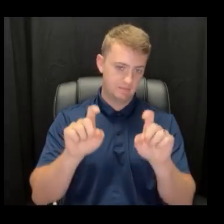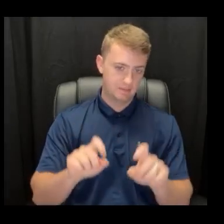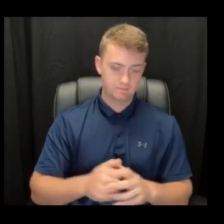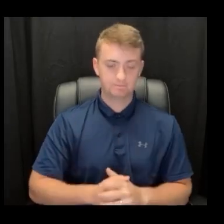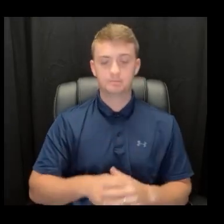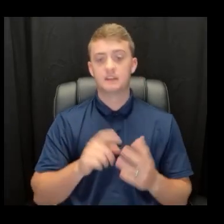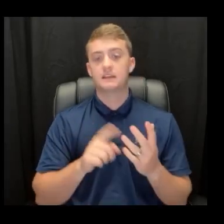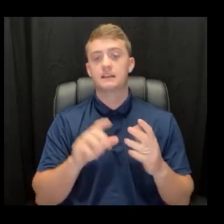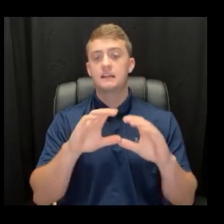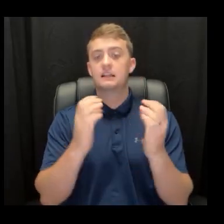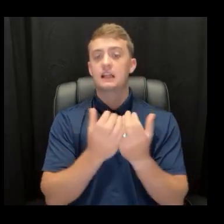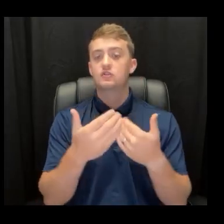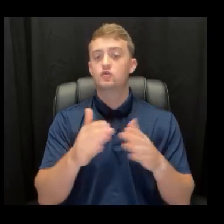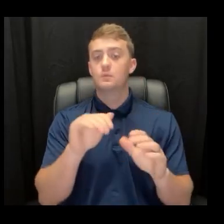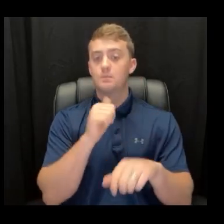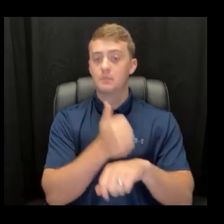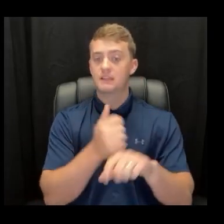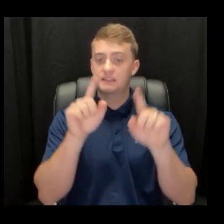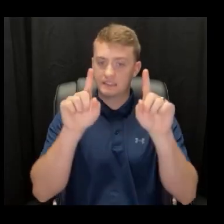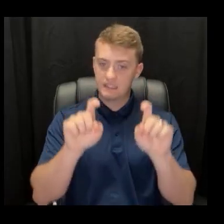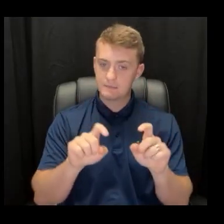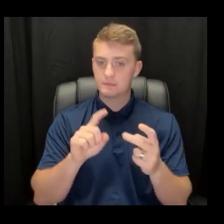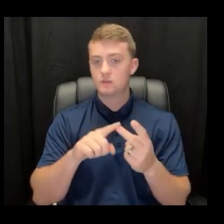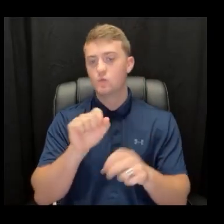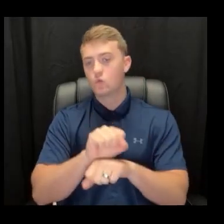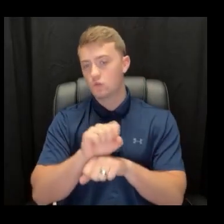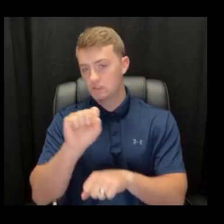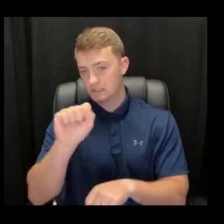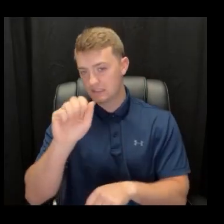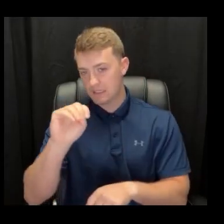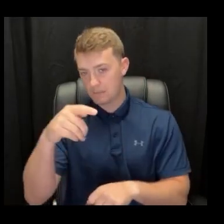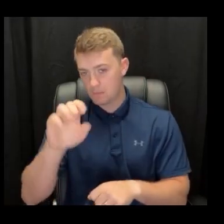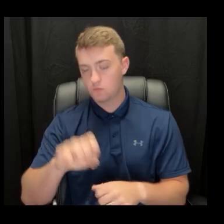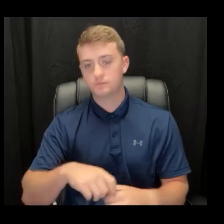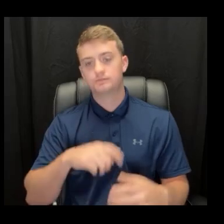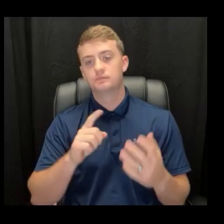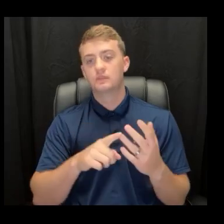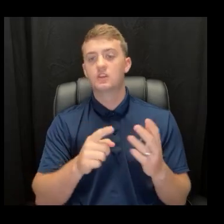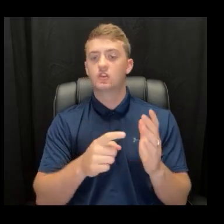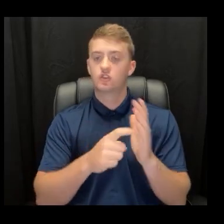classroom-based assessments and work samples, criteria and reference tests.